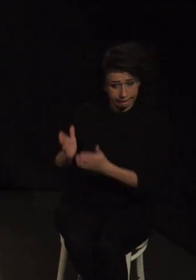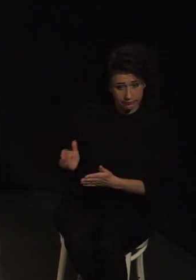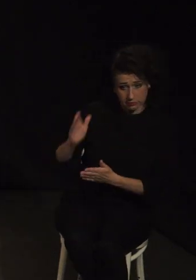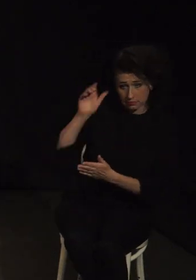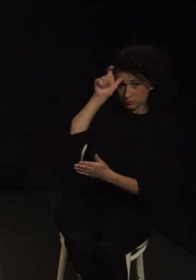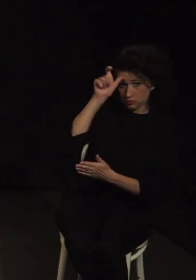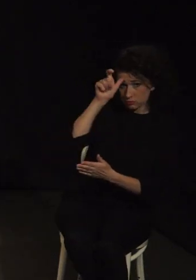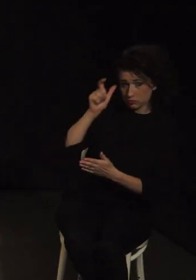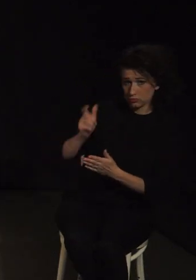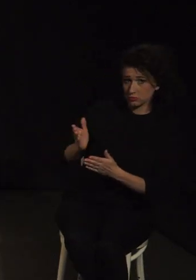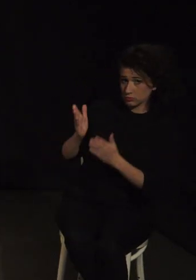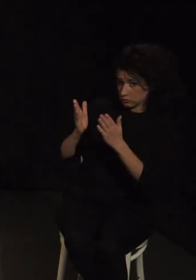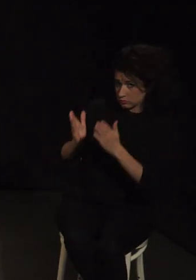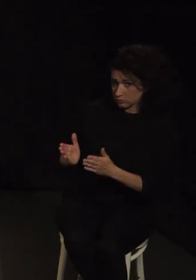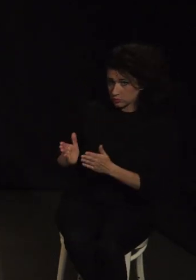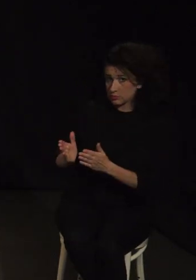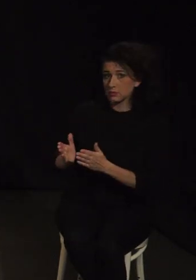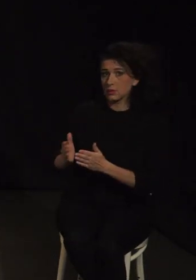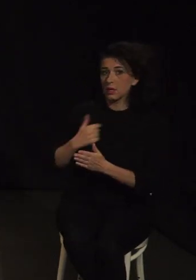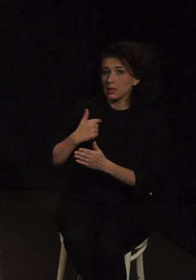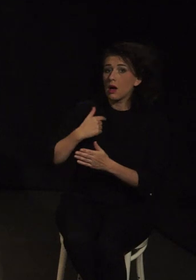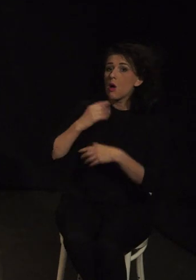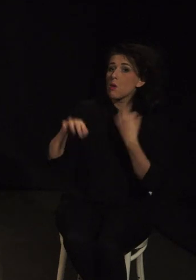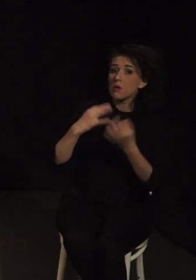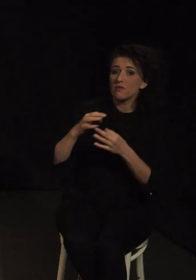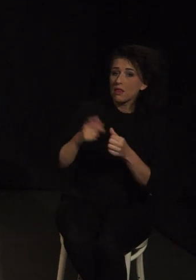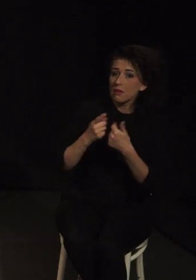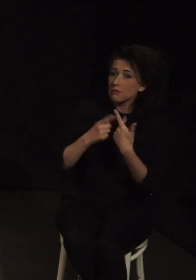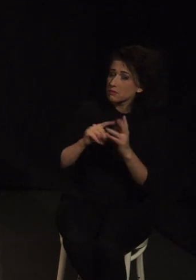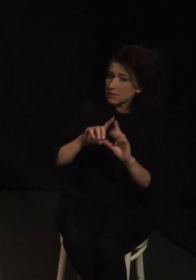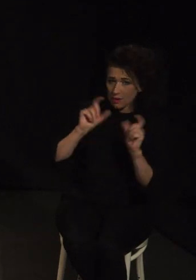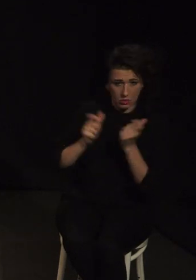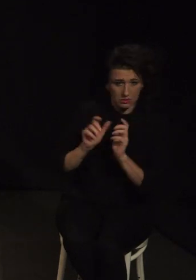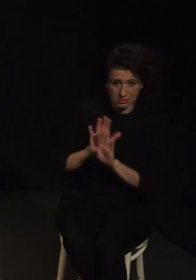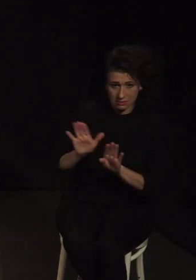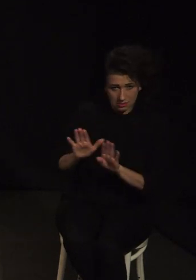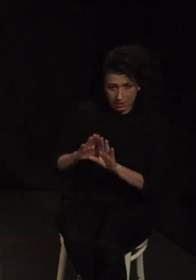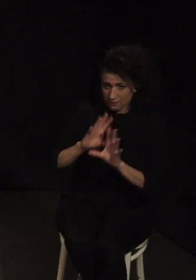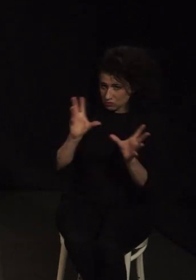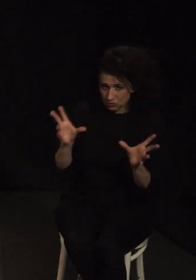Maybe not that much as I don't tell all her threads,